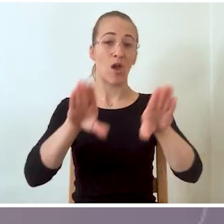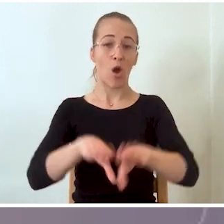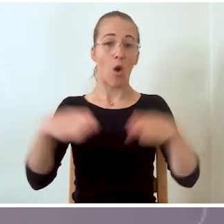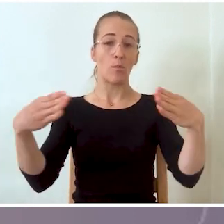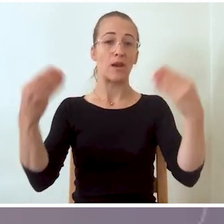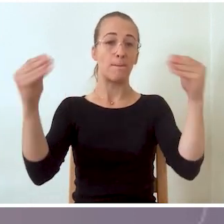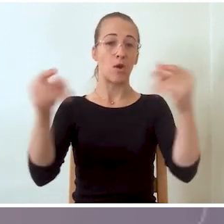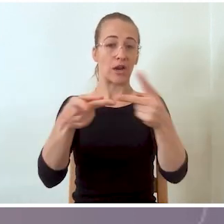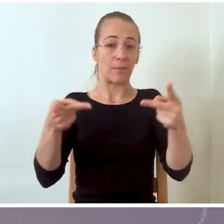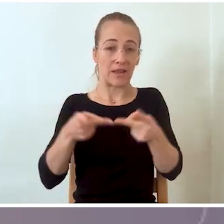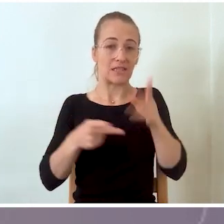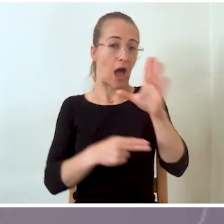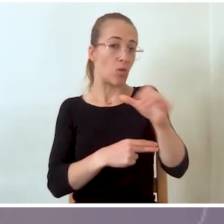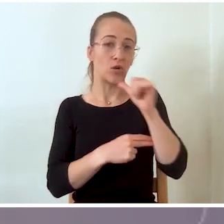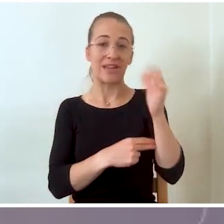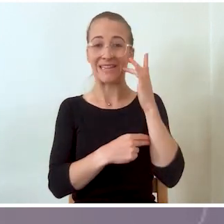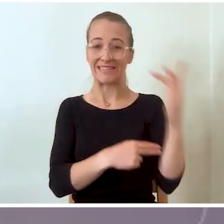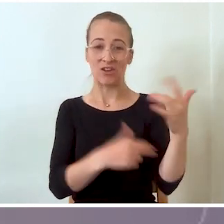I'm not gonna be a silver gamer, that's not gonna happen,